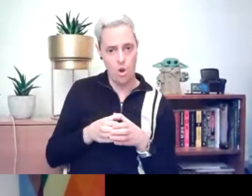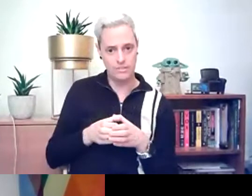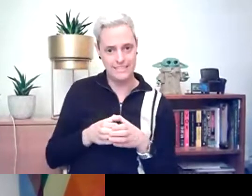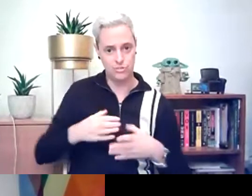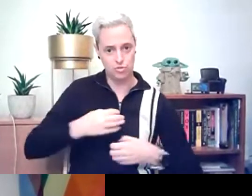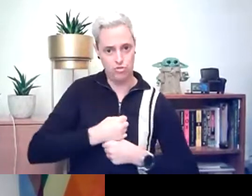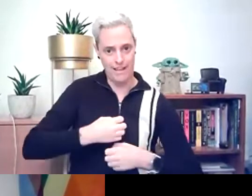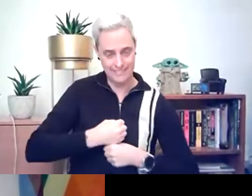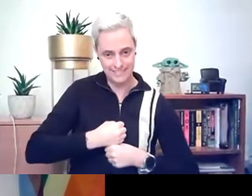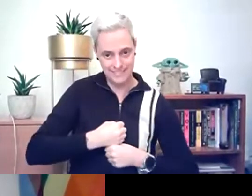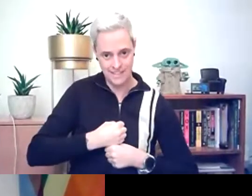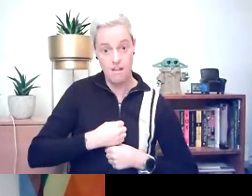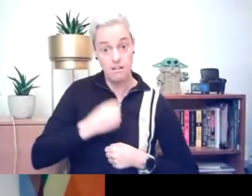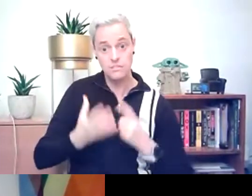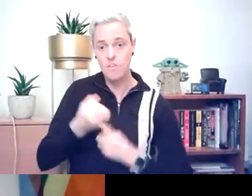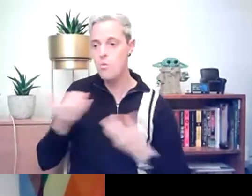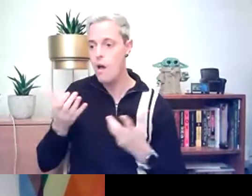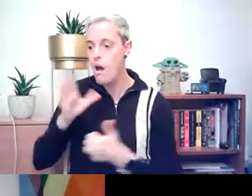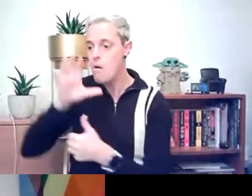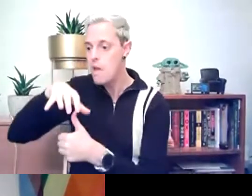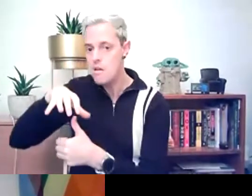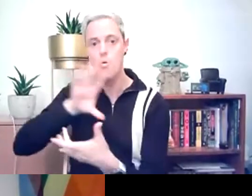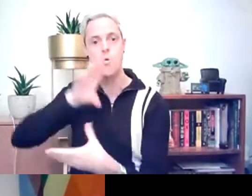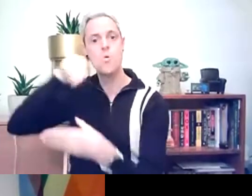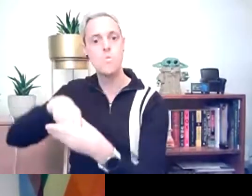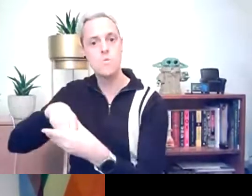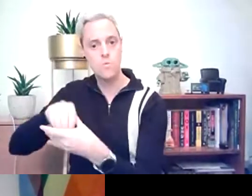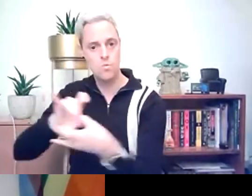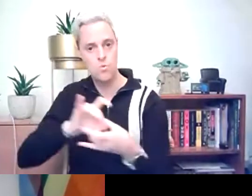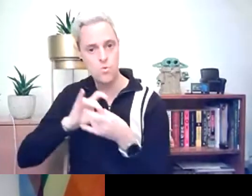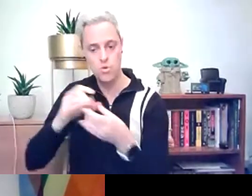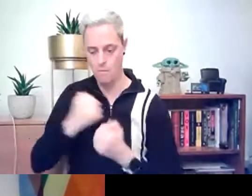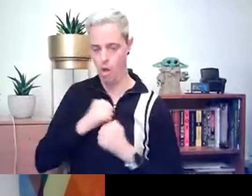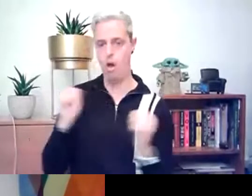finding those safe people and safe places where you can do you is one of the most important